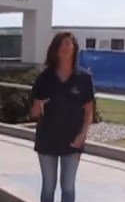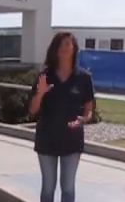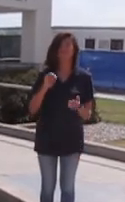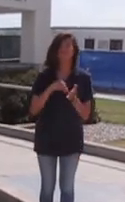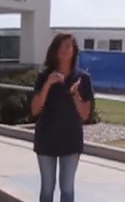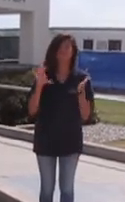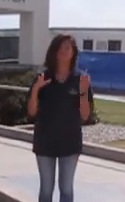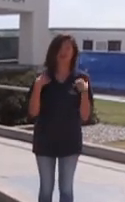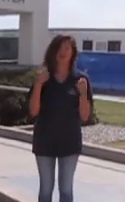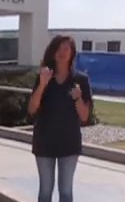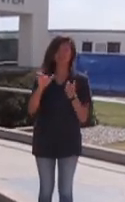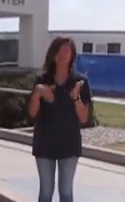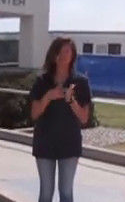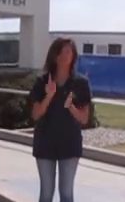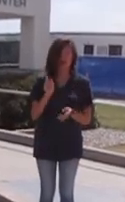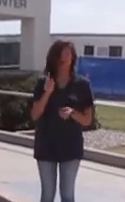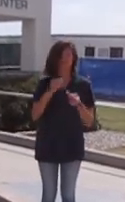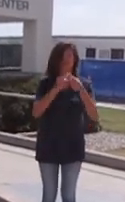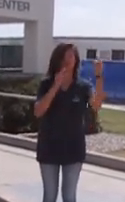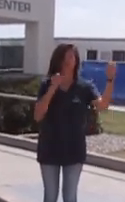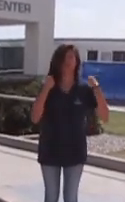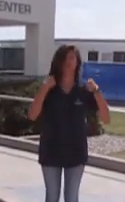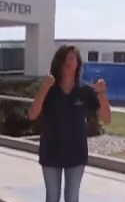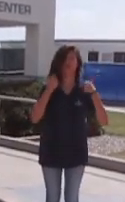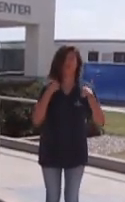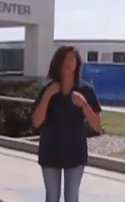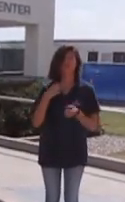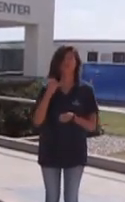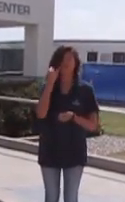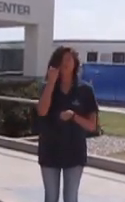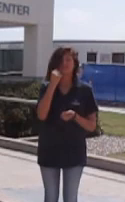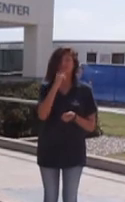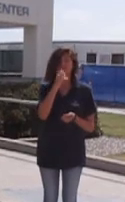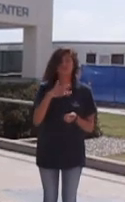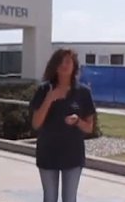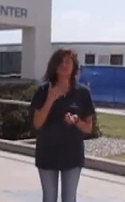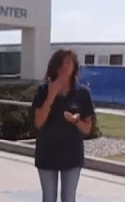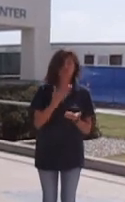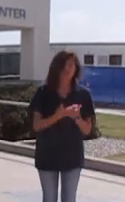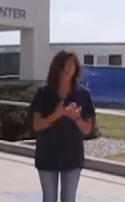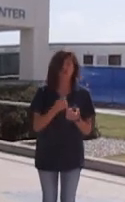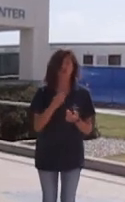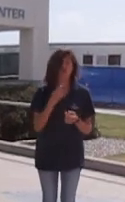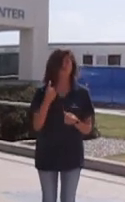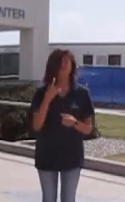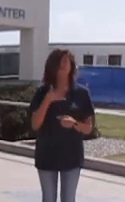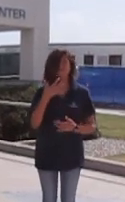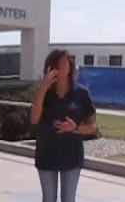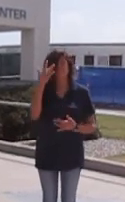Student Health Center. Where? Across from the gym. If you don't feel well, or are sick,